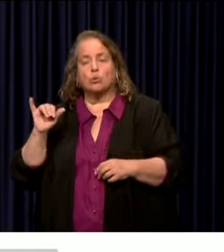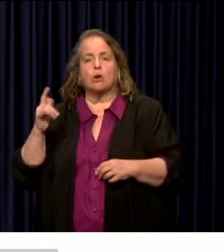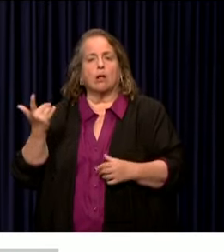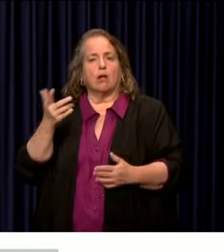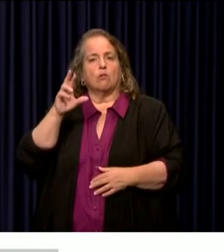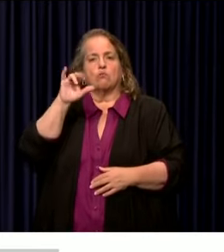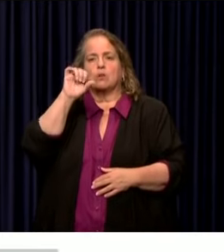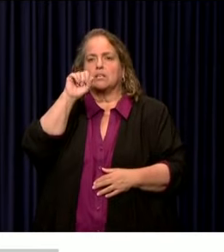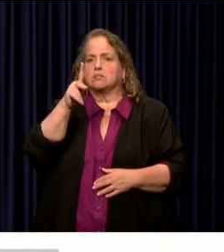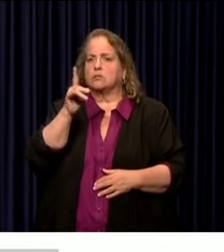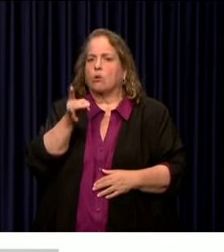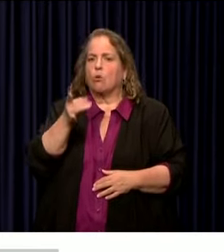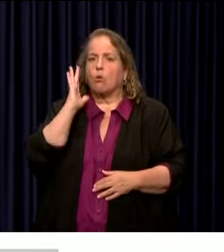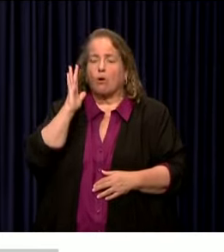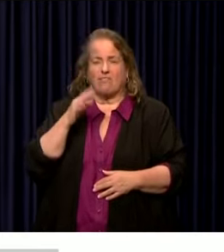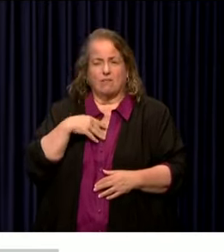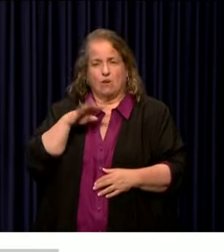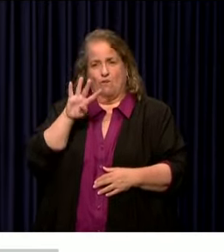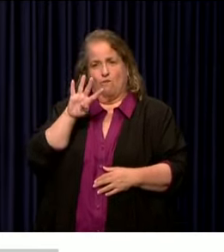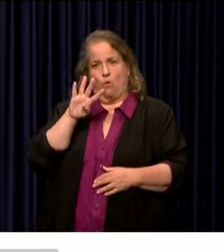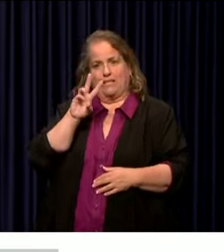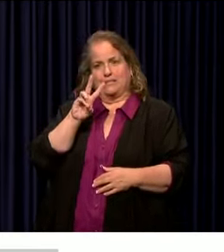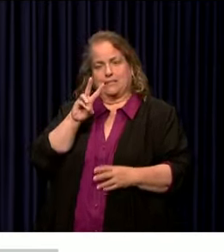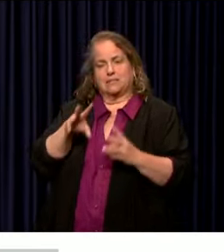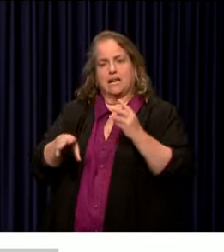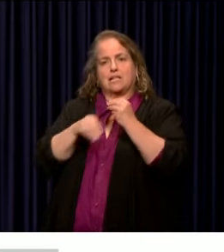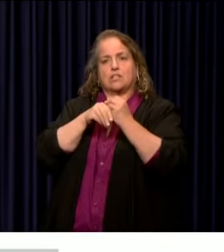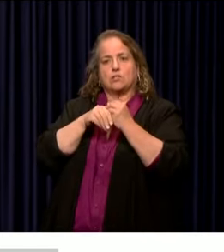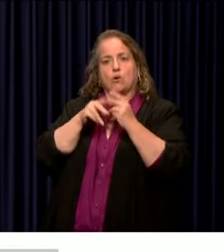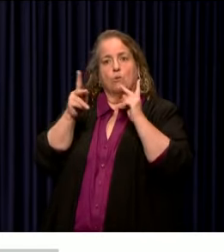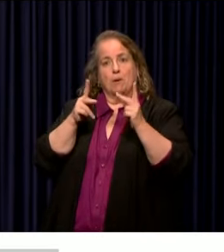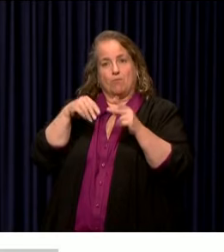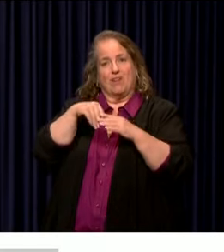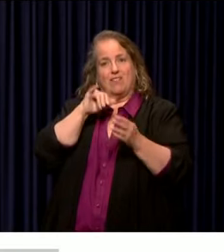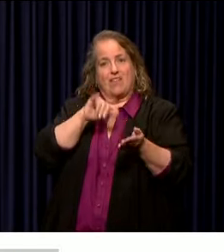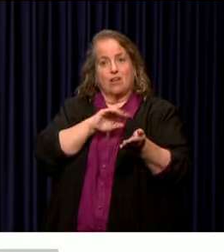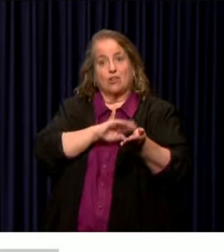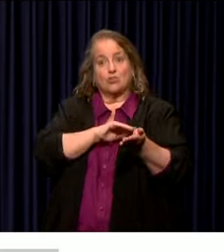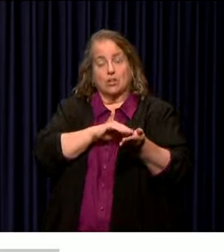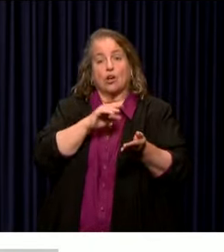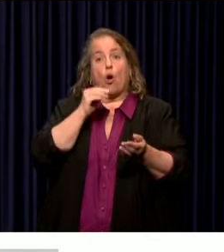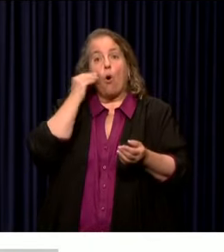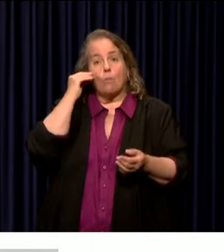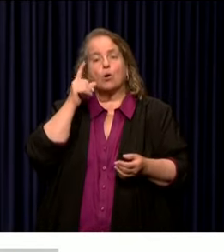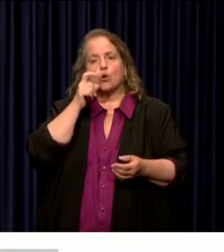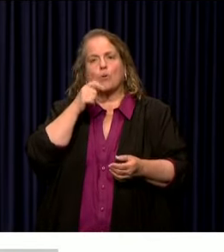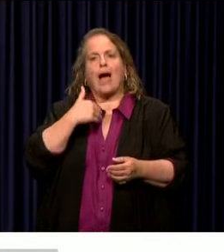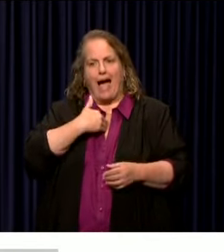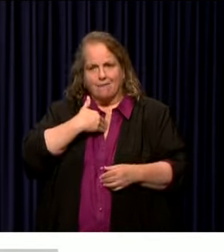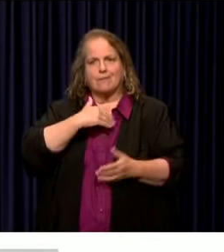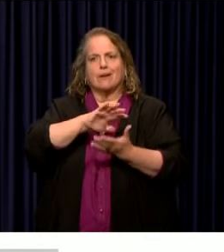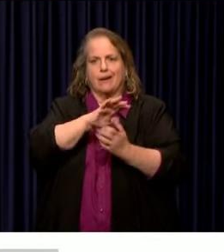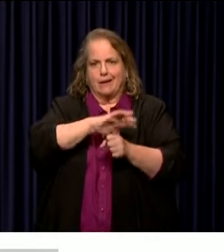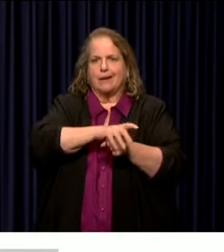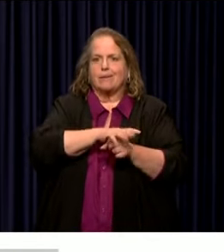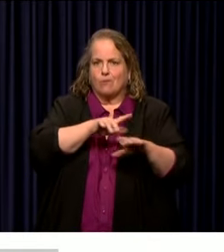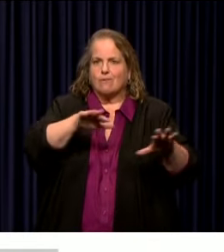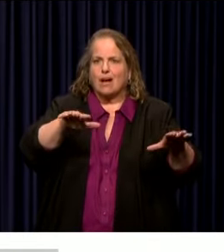ABOUT AS WE CONTINUE TO DEAL WITH THIS VIRUS GOING FORWARD, EVERYBODY DECISION, EVERYBODY BUSINESS THAT WE'RE ABLE TO